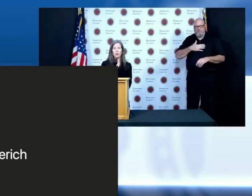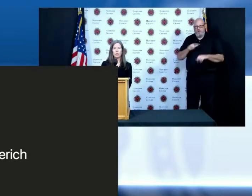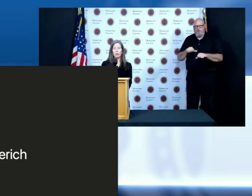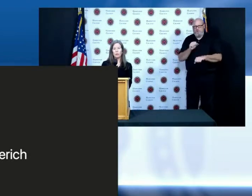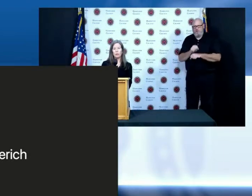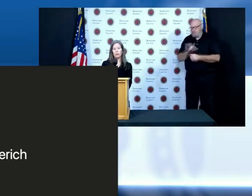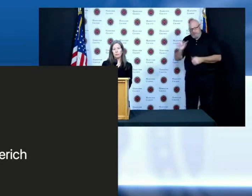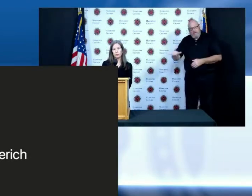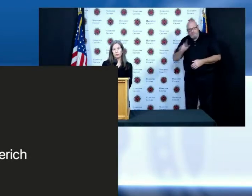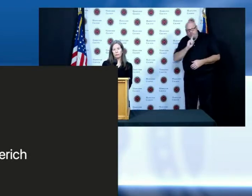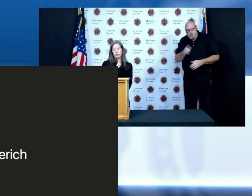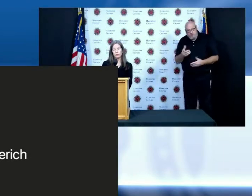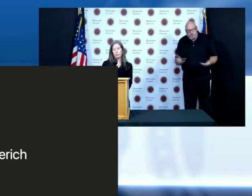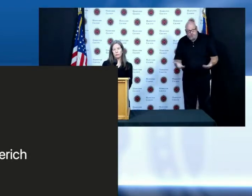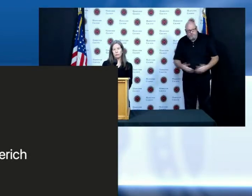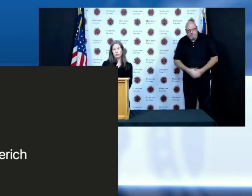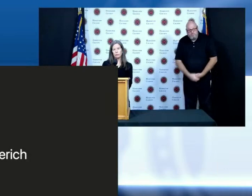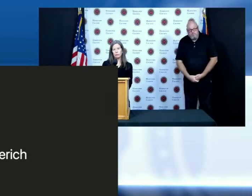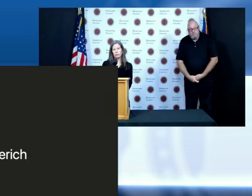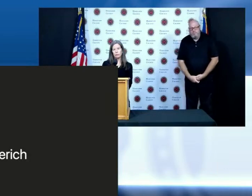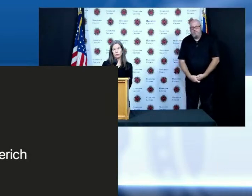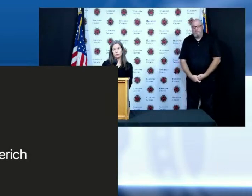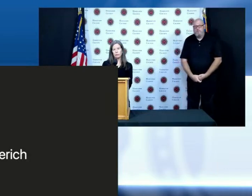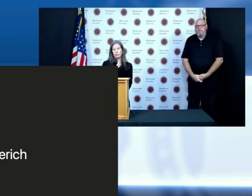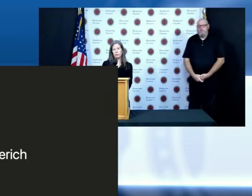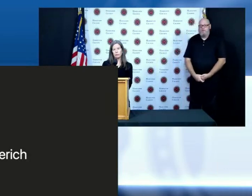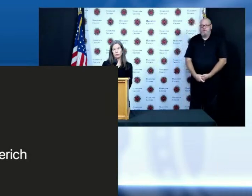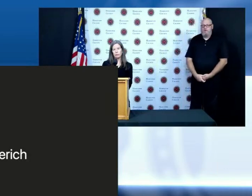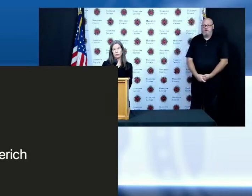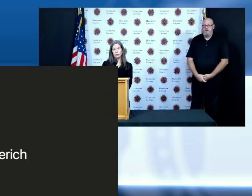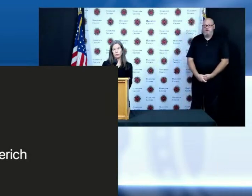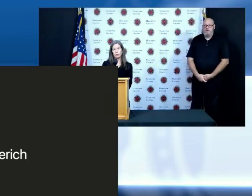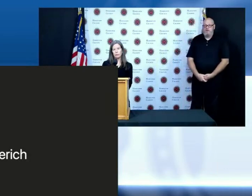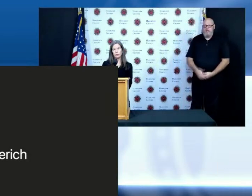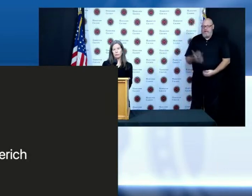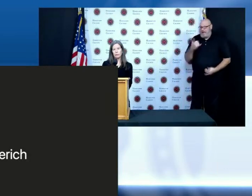have found that talking to a real person at the united way has been really helpful